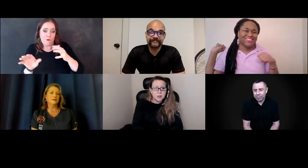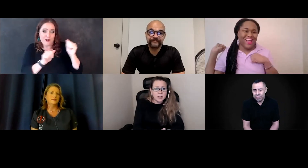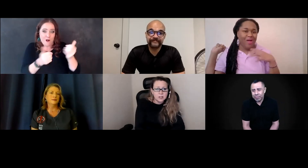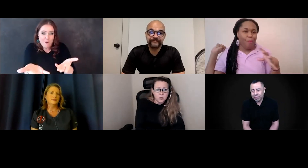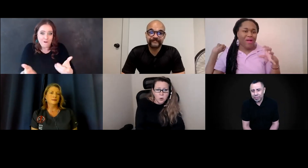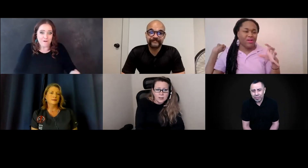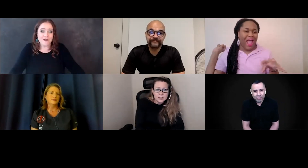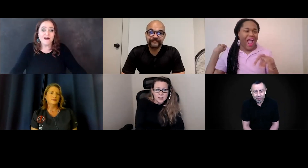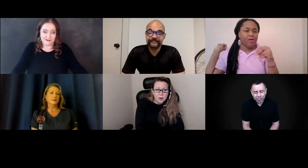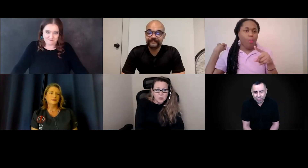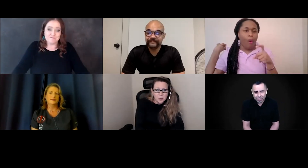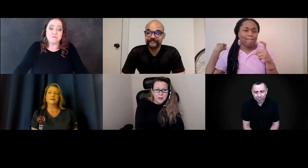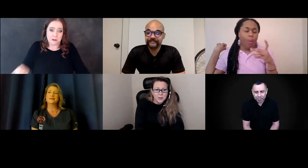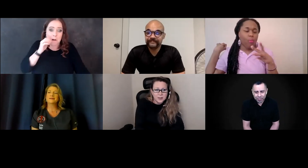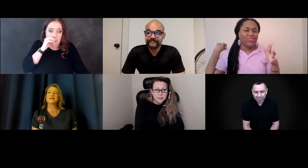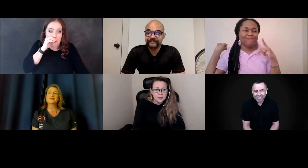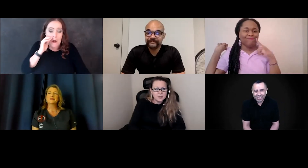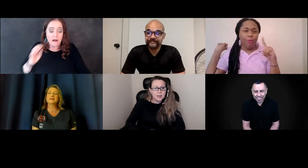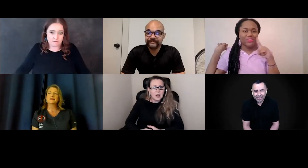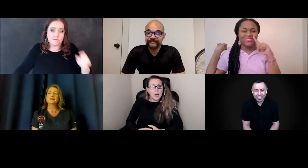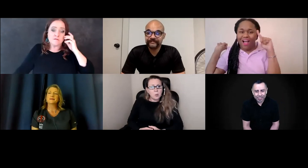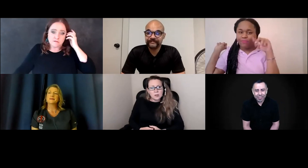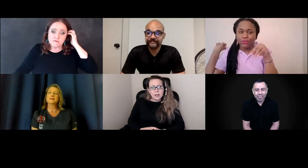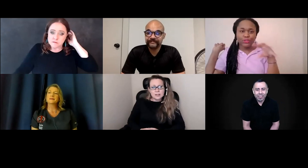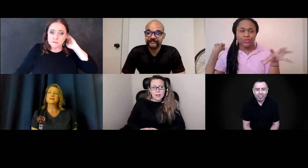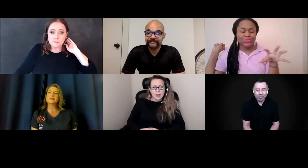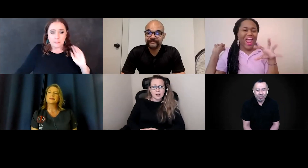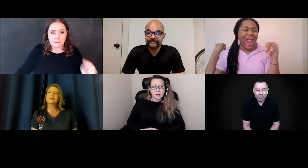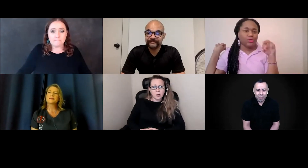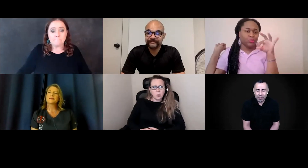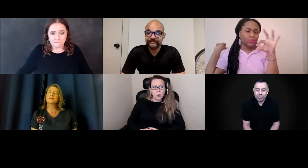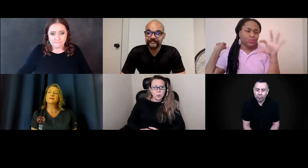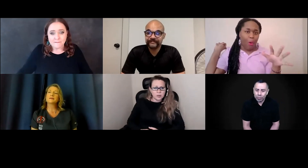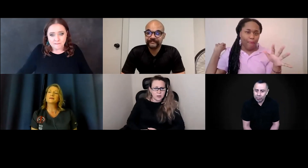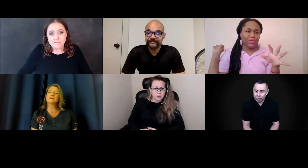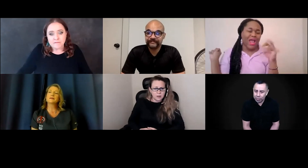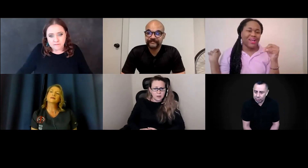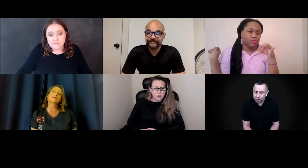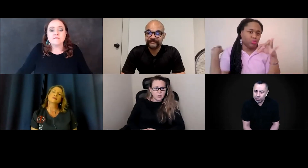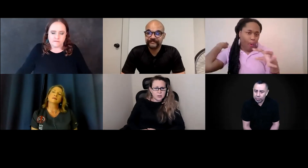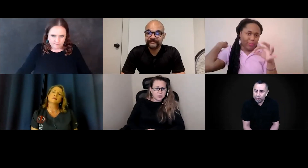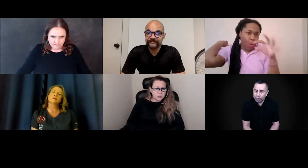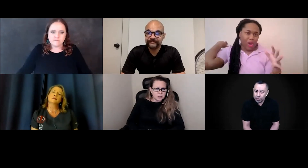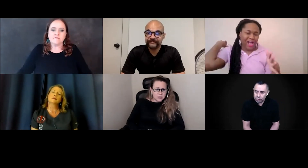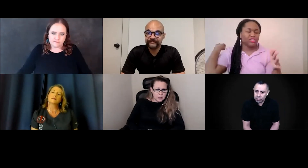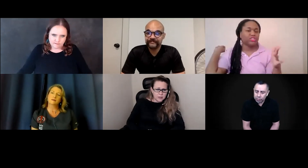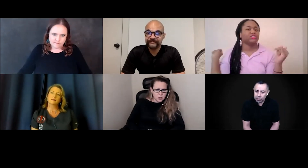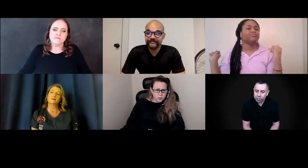Julia Kennedy: I would like to add one more thing for the deaf student, interpreter